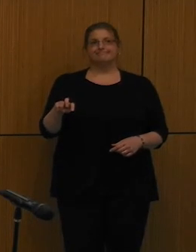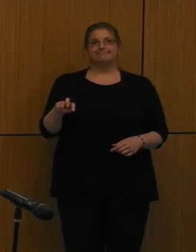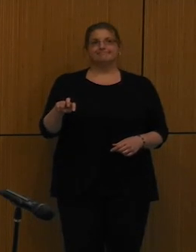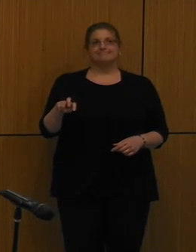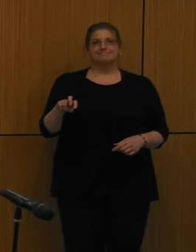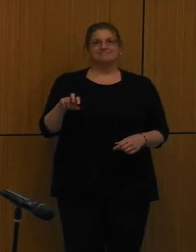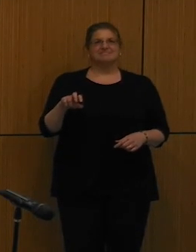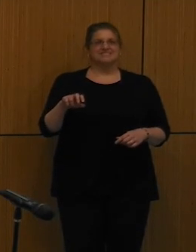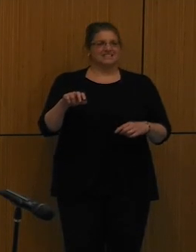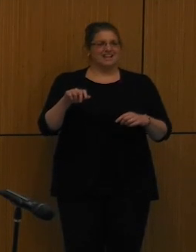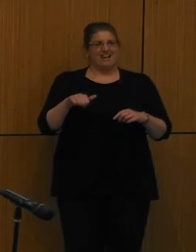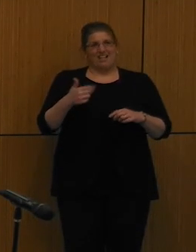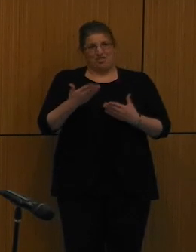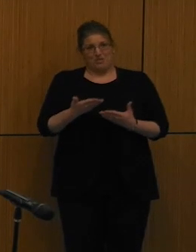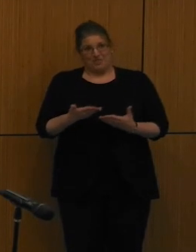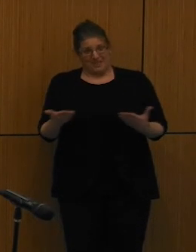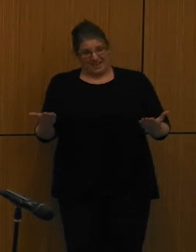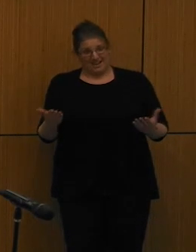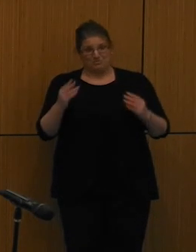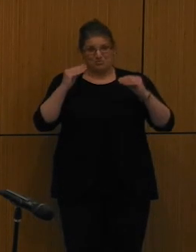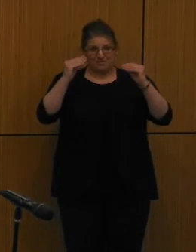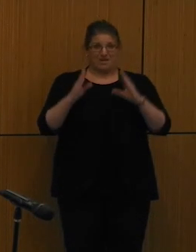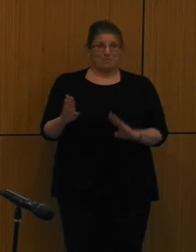I'm a professor in the Department of Biology and,